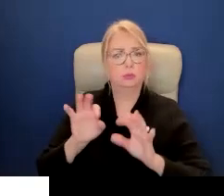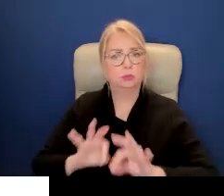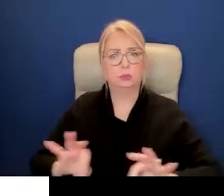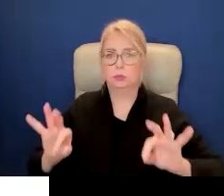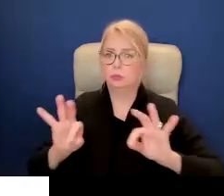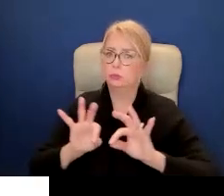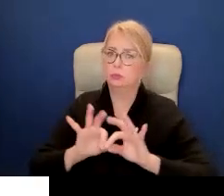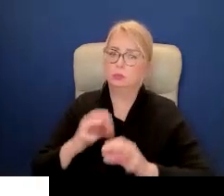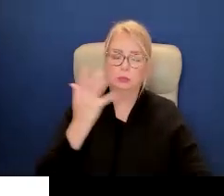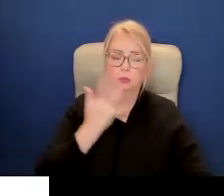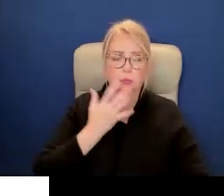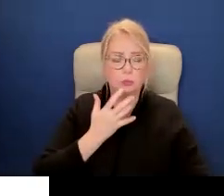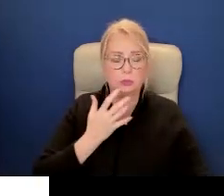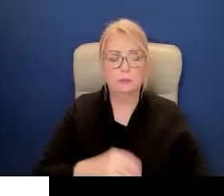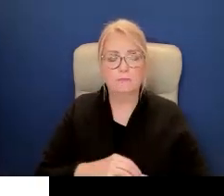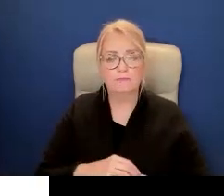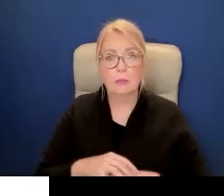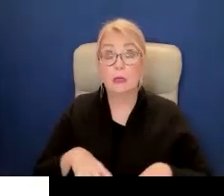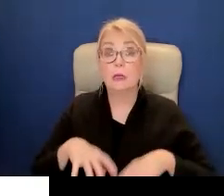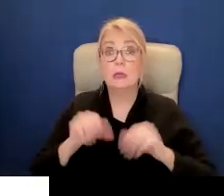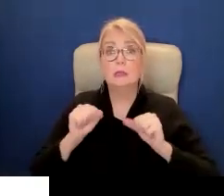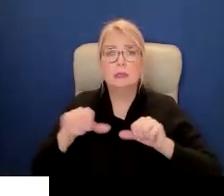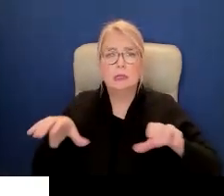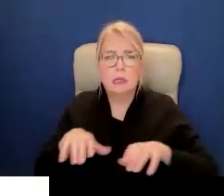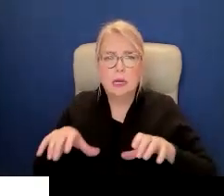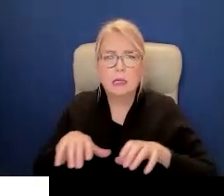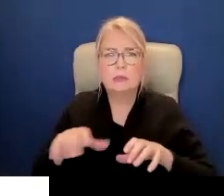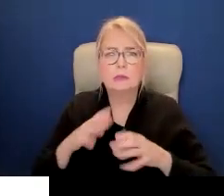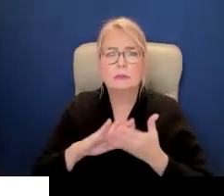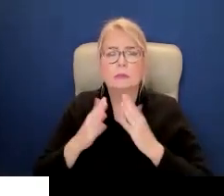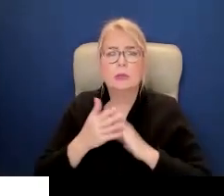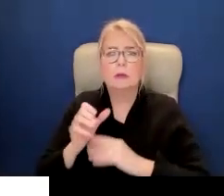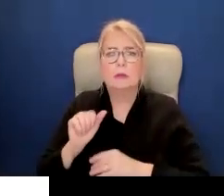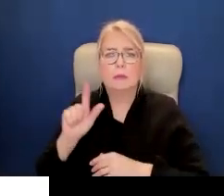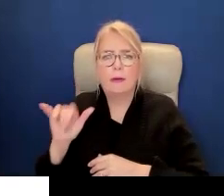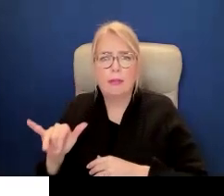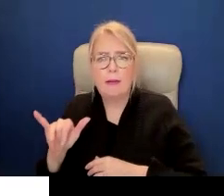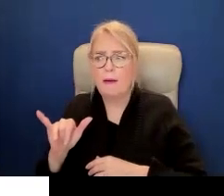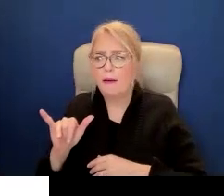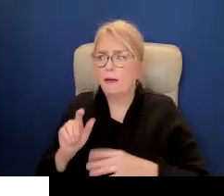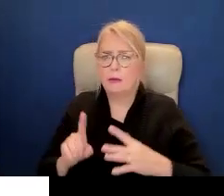Also taking action. Be a visible ally. And work to effect change.